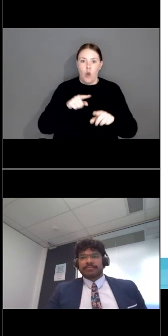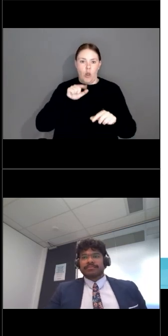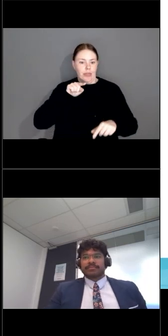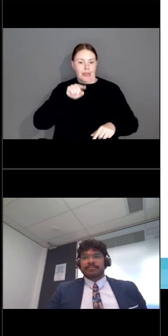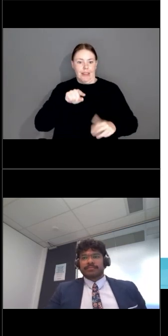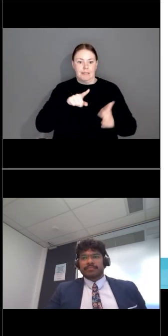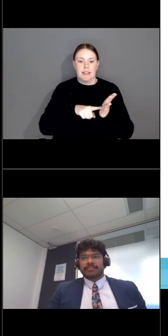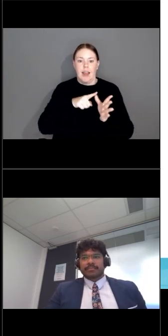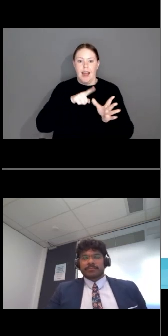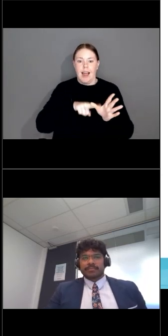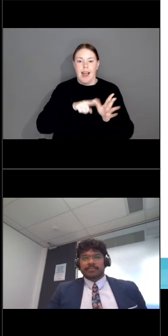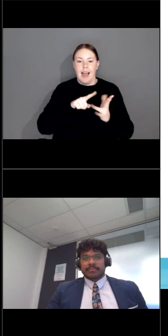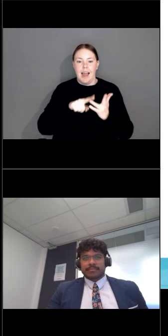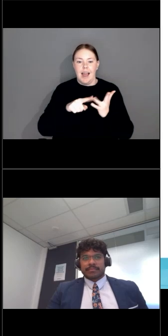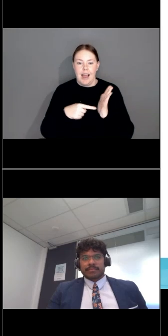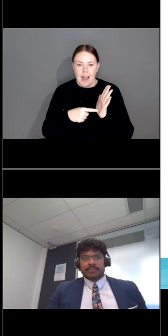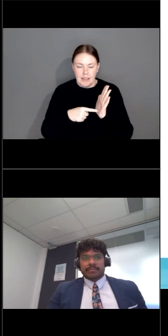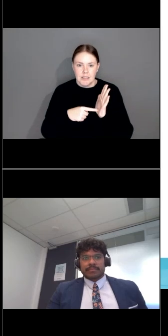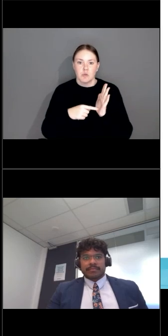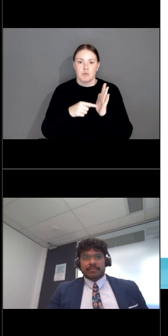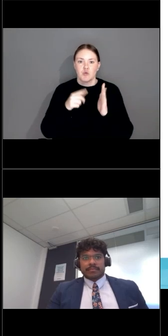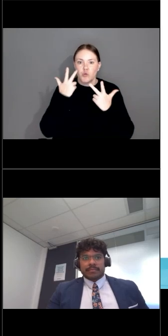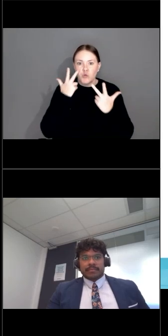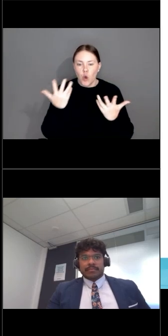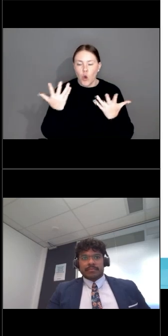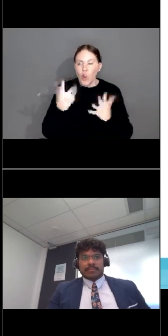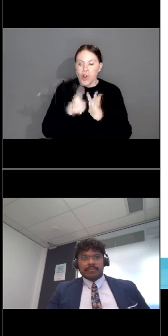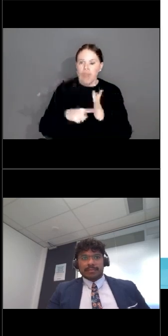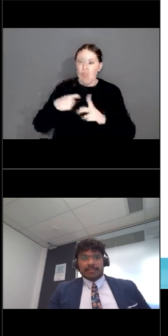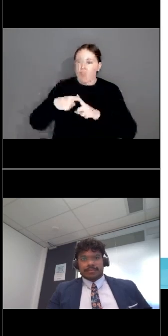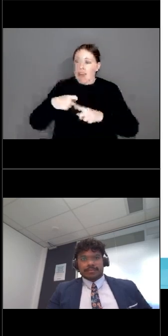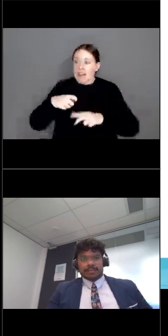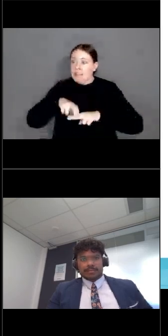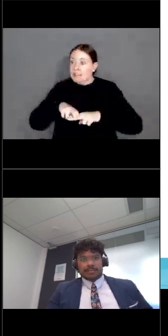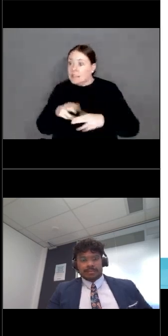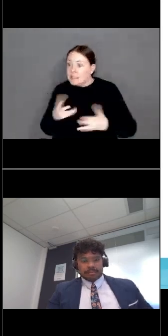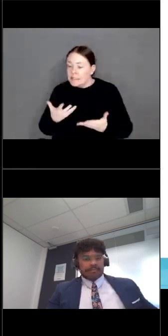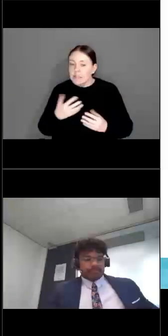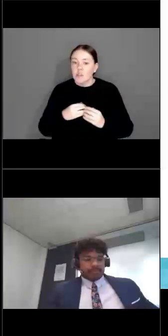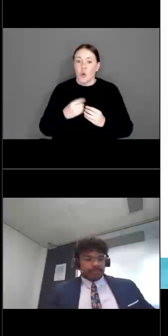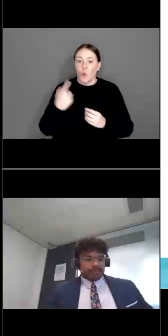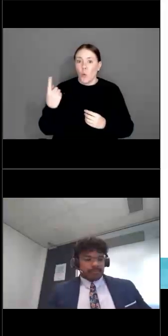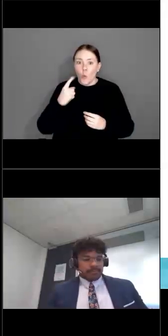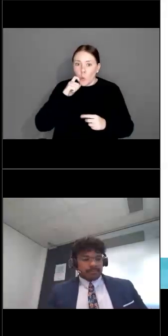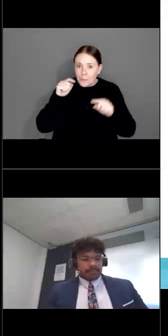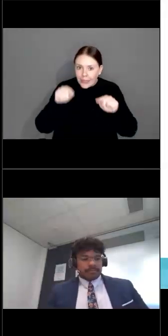where he will sit and how it would look who's who essentially in process and um like when I've seen